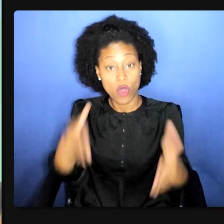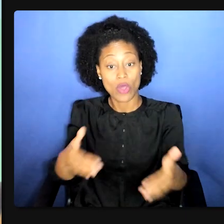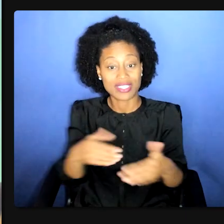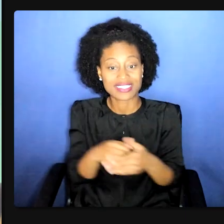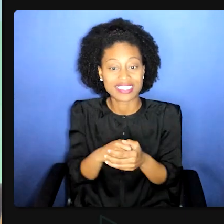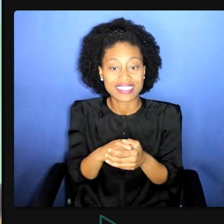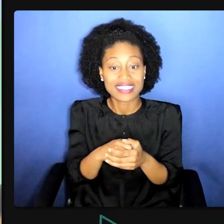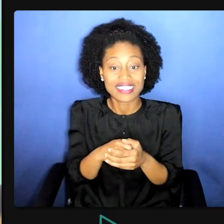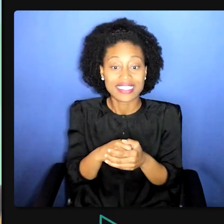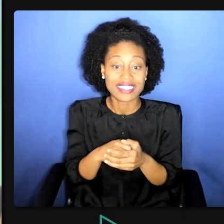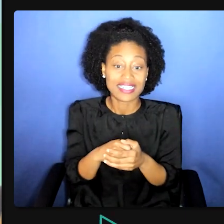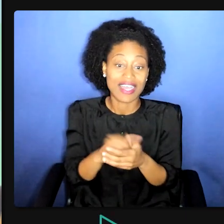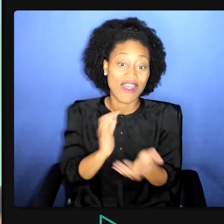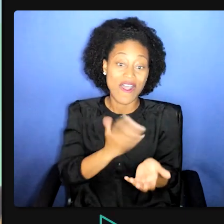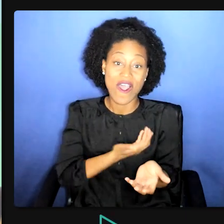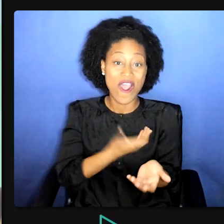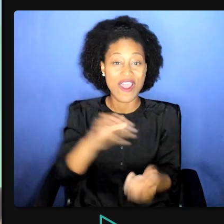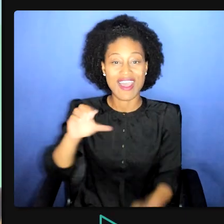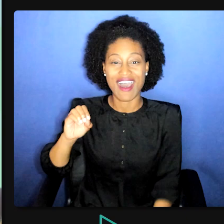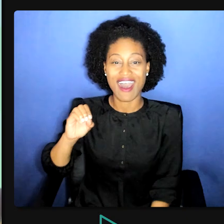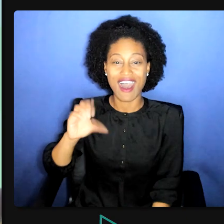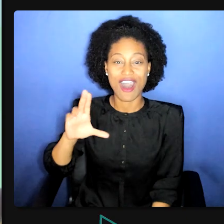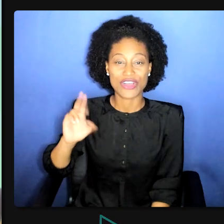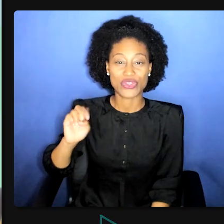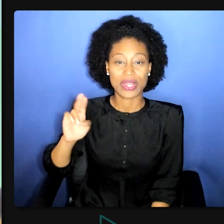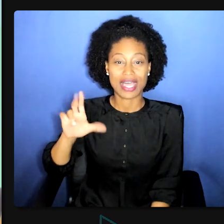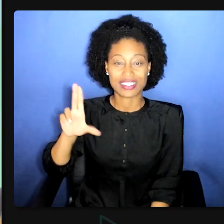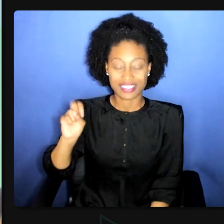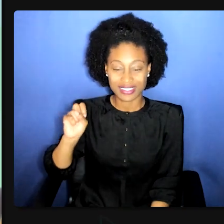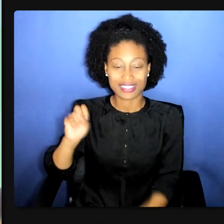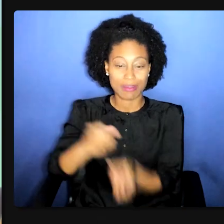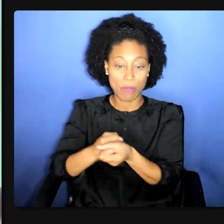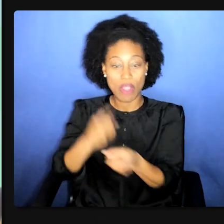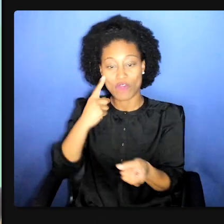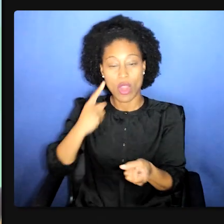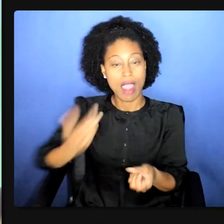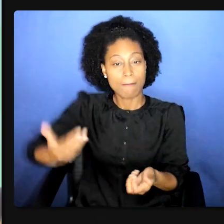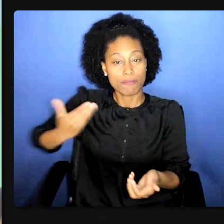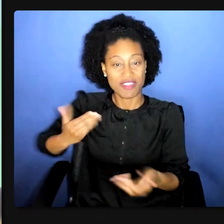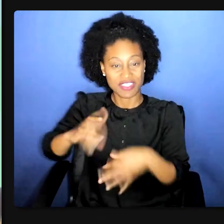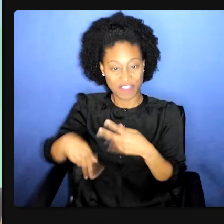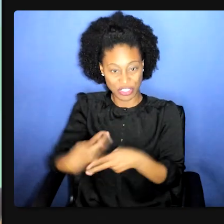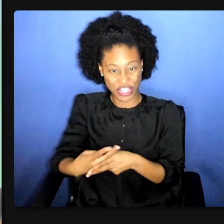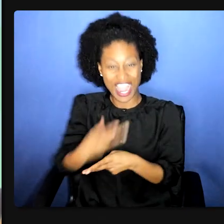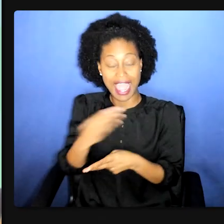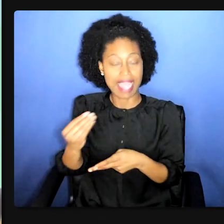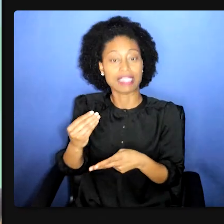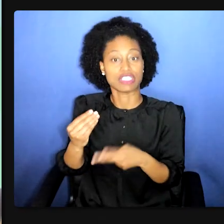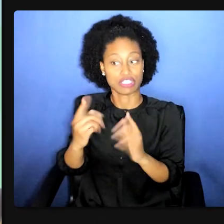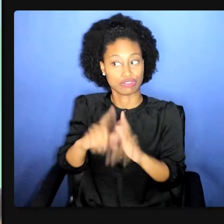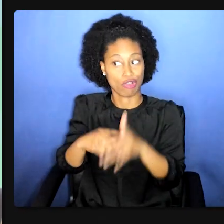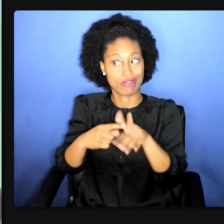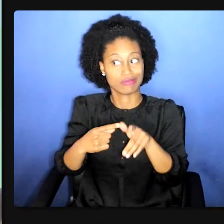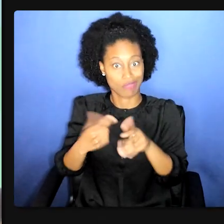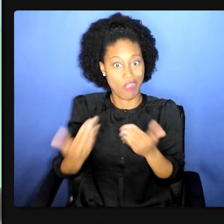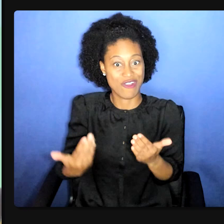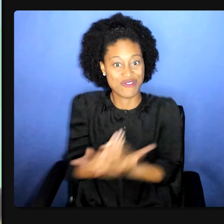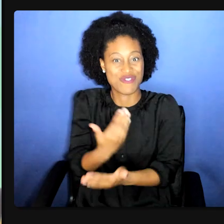on is our oculus quest support for our previous version and going into our newest version as well